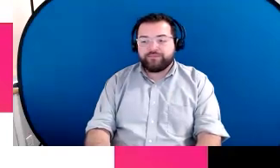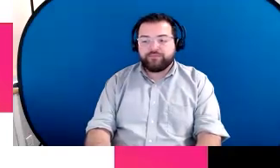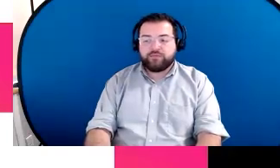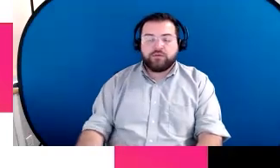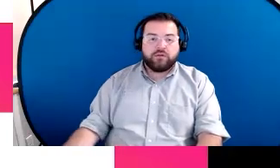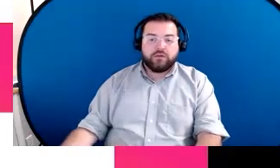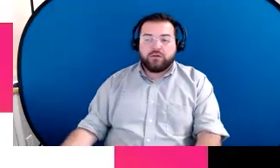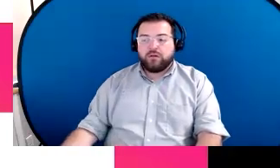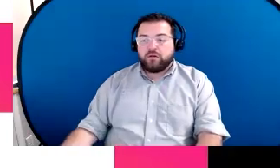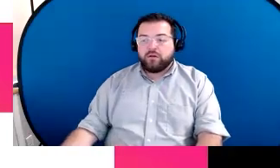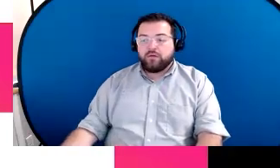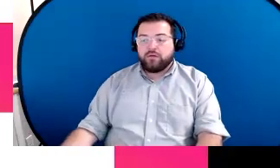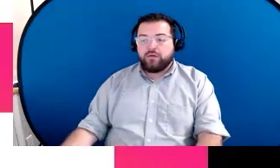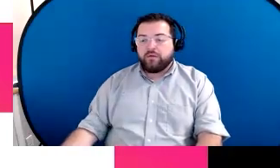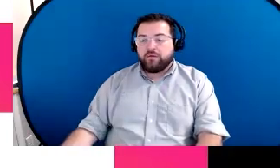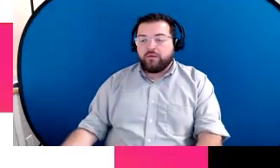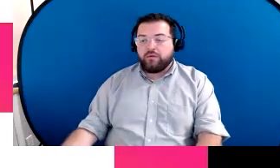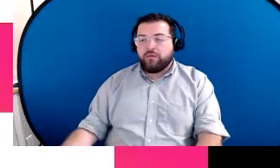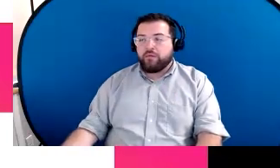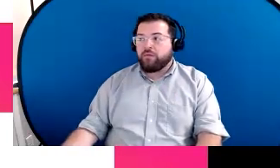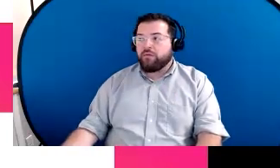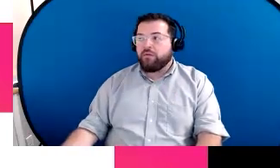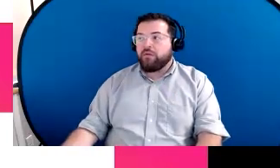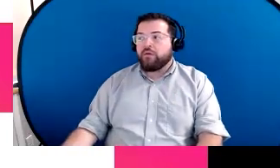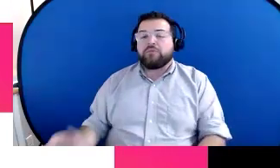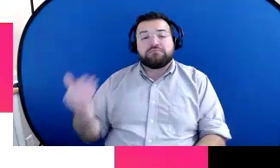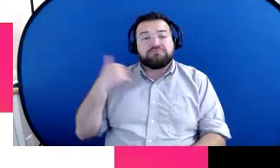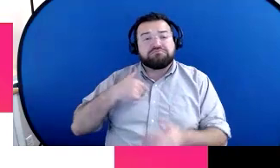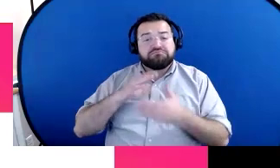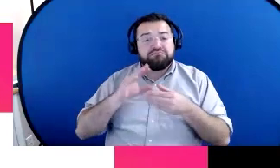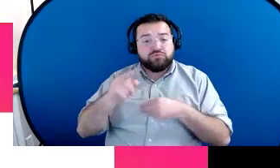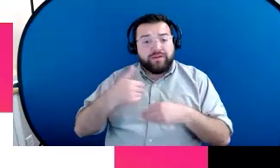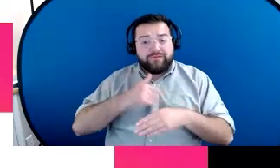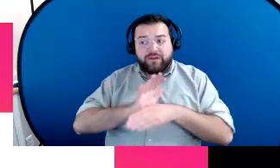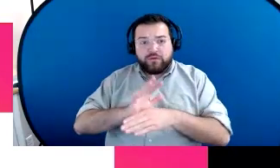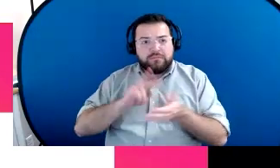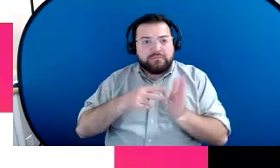if you have videos, that doesn't mean that you can't use them. You still can, because there are other ways